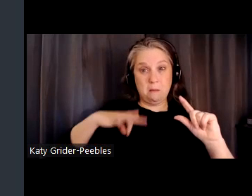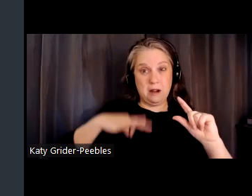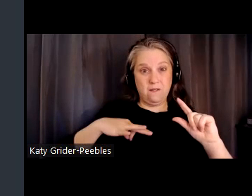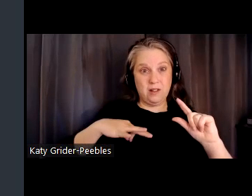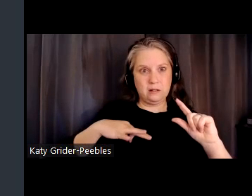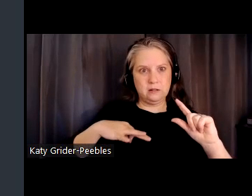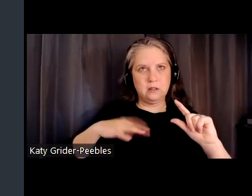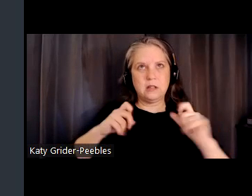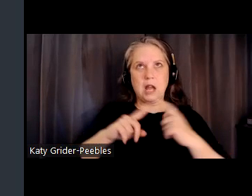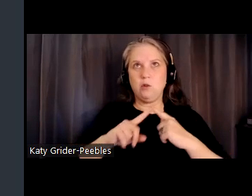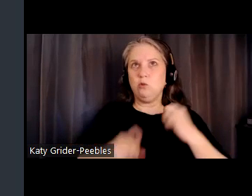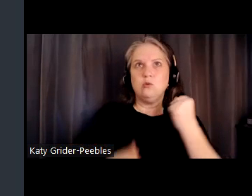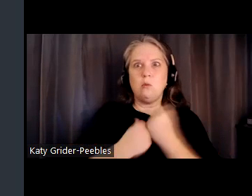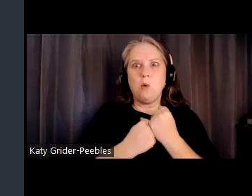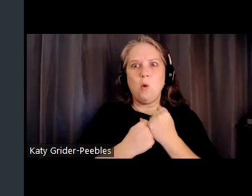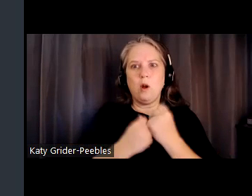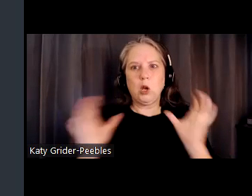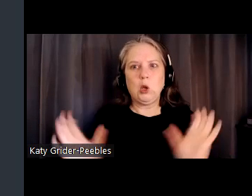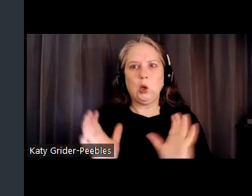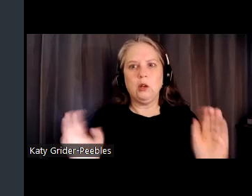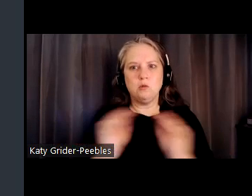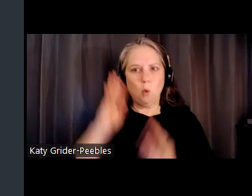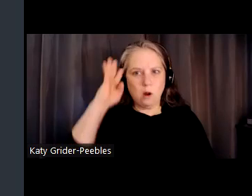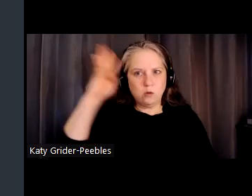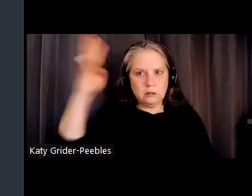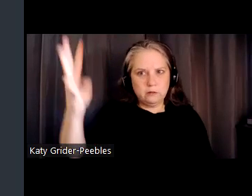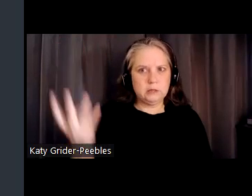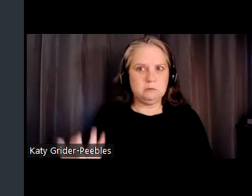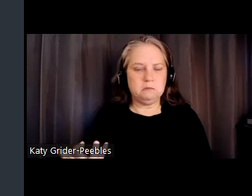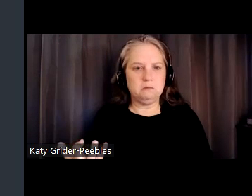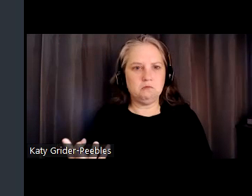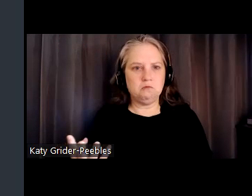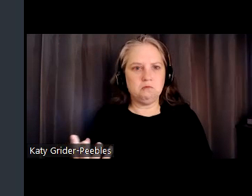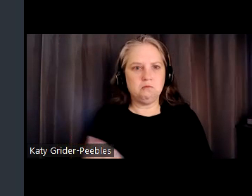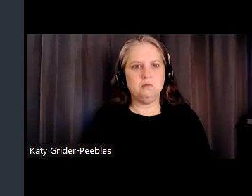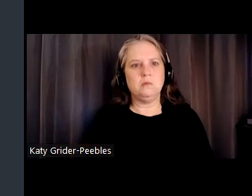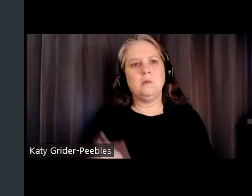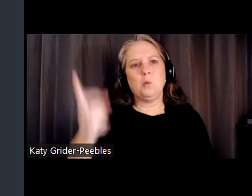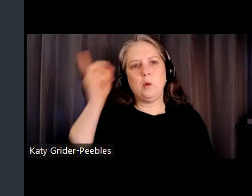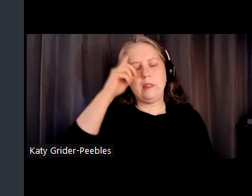We would like to think of something like creativity as an individual task,